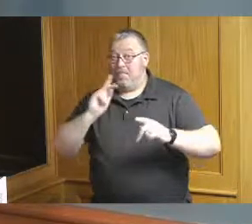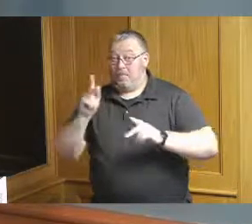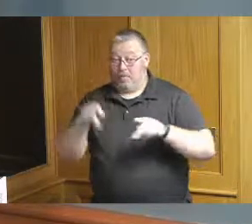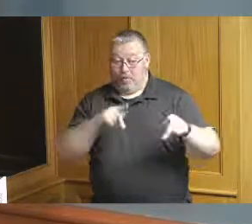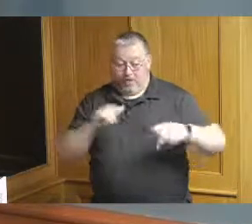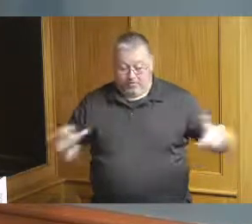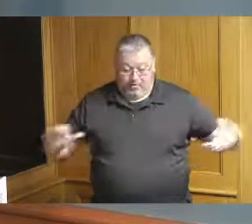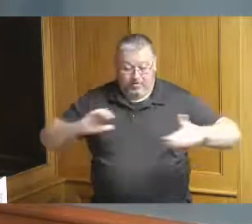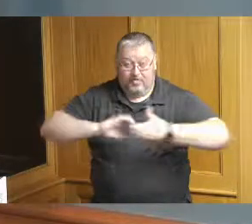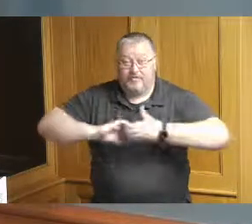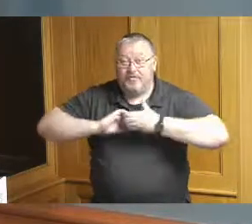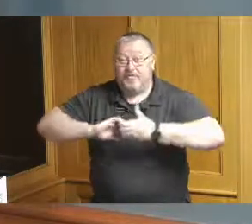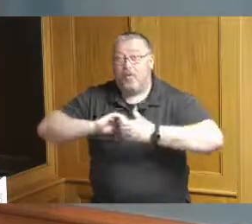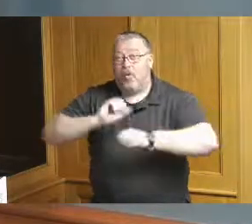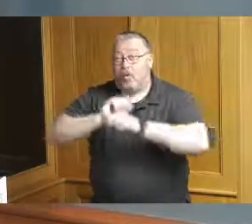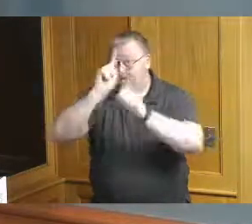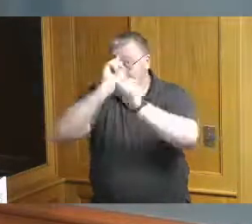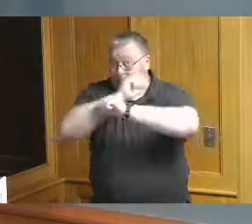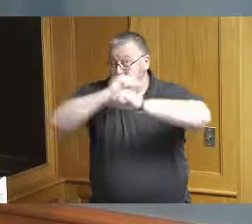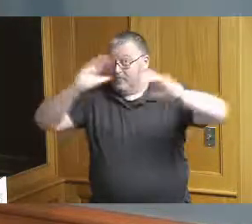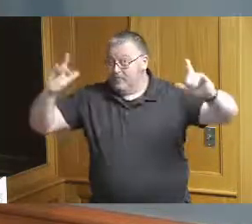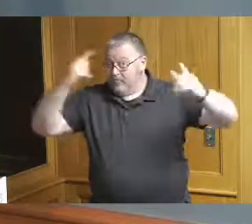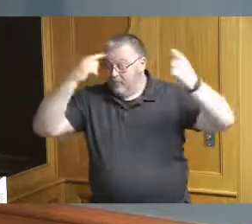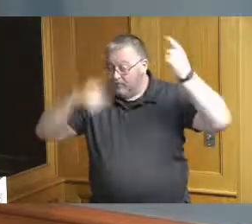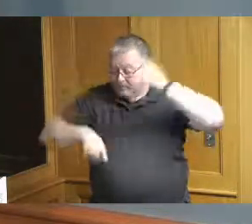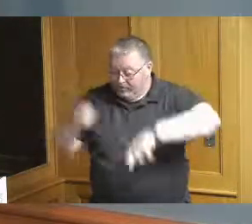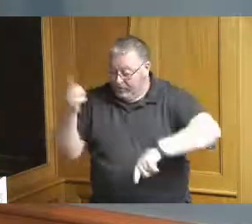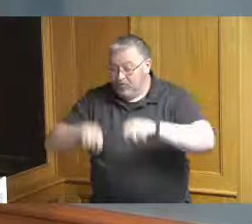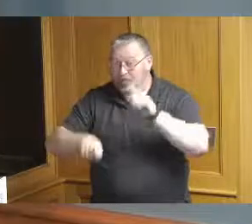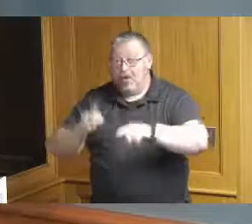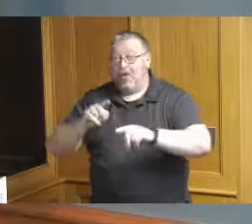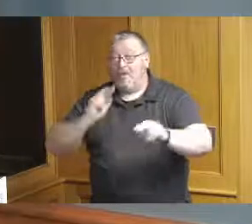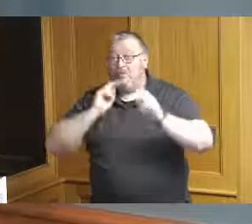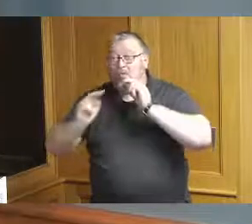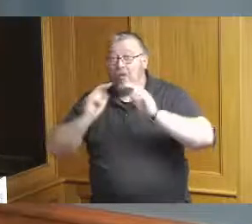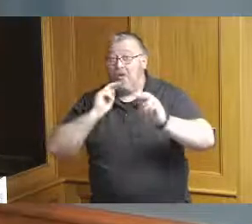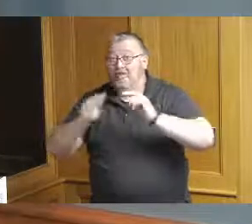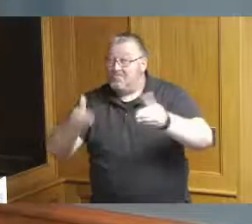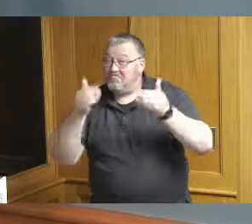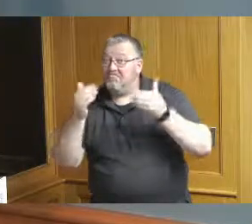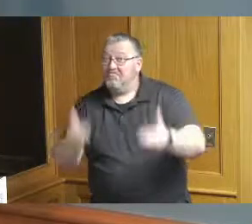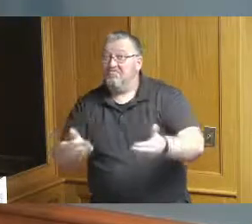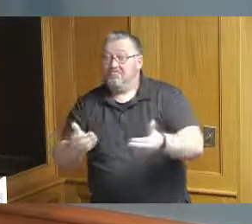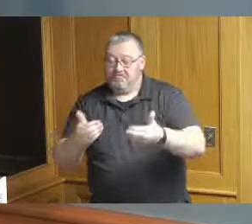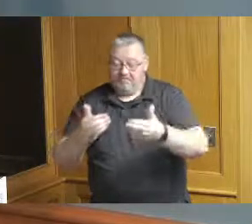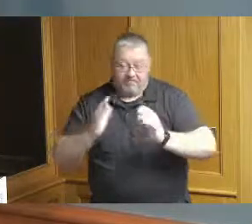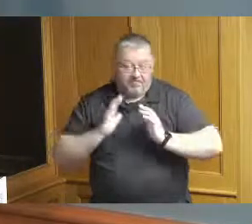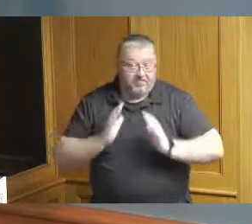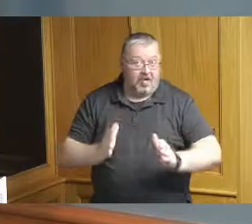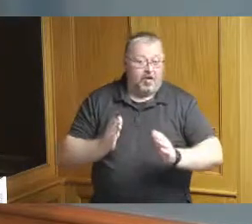and have the same vision the same goals and kind of negotiate a little bit and we made it happen